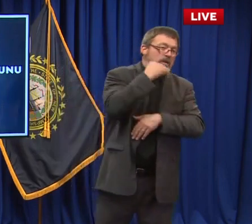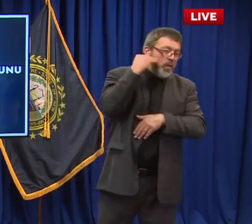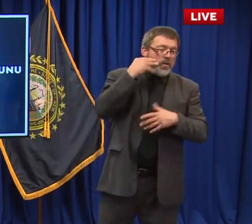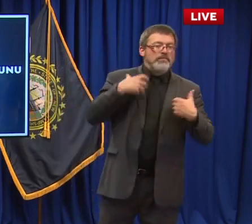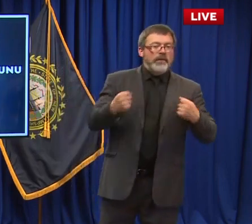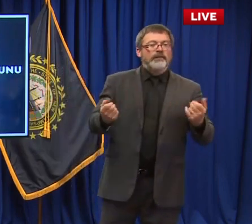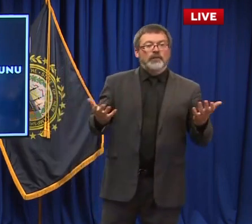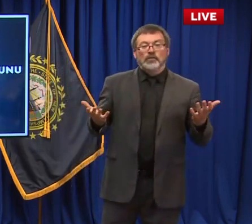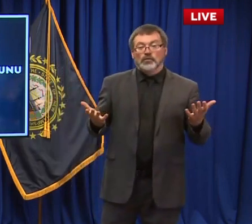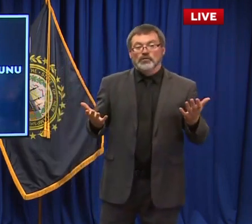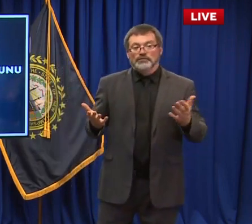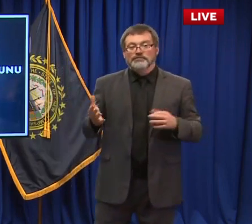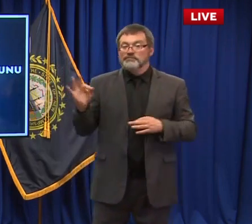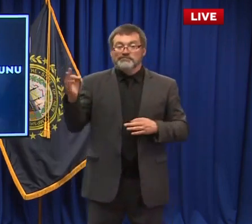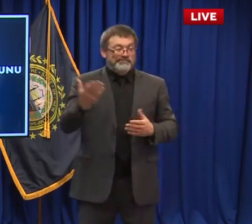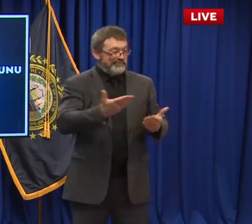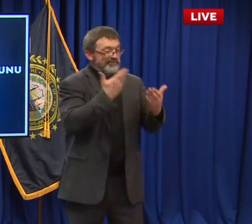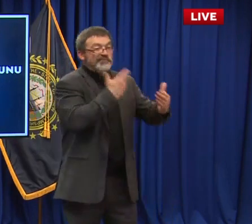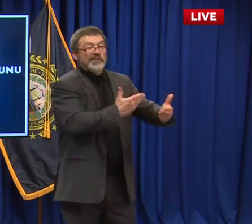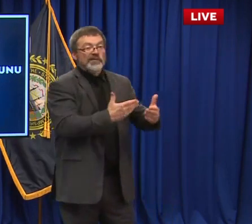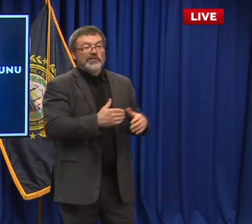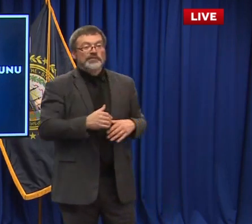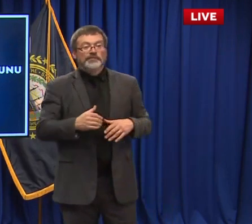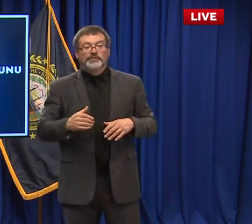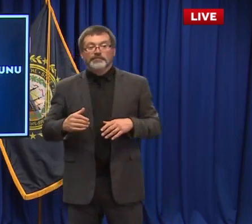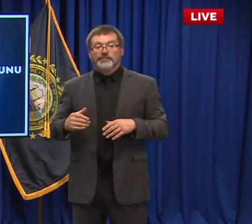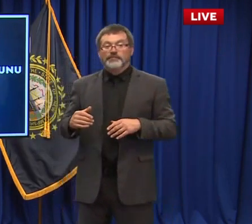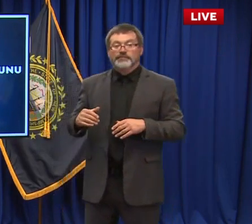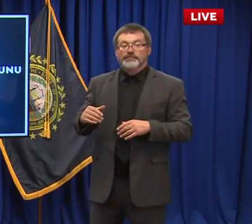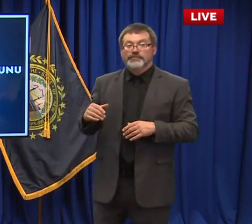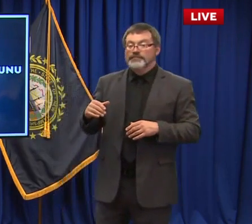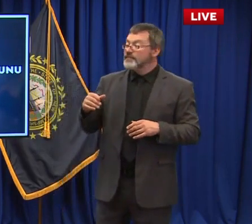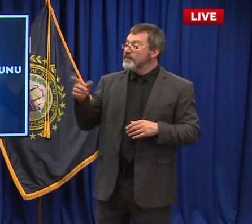THANKS. THANK YOU VERY MUCH.